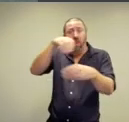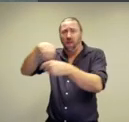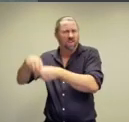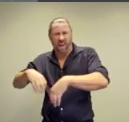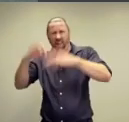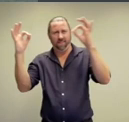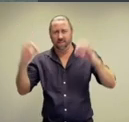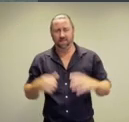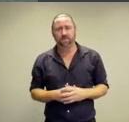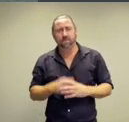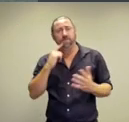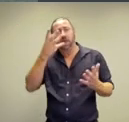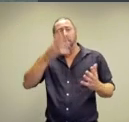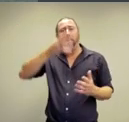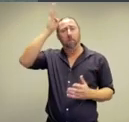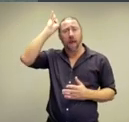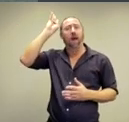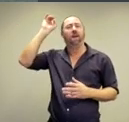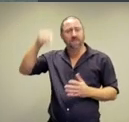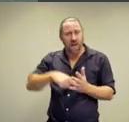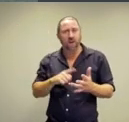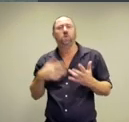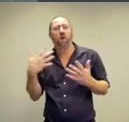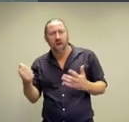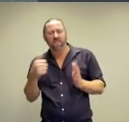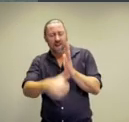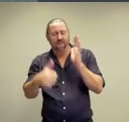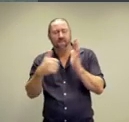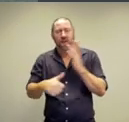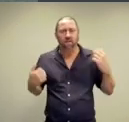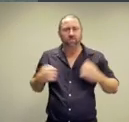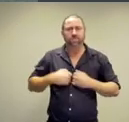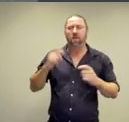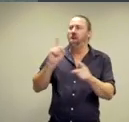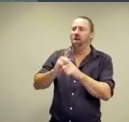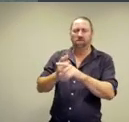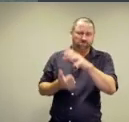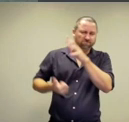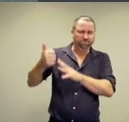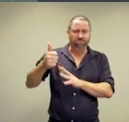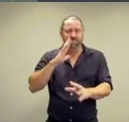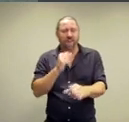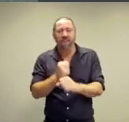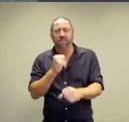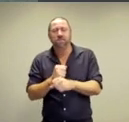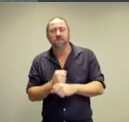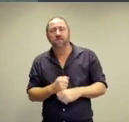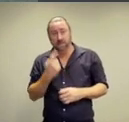from, you know, the punk's use of the leather jacket as this kind of wonderfully rich anti-establishment